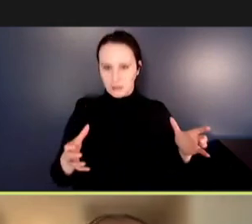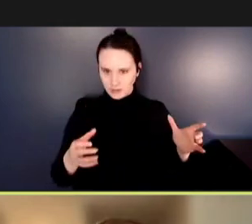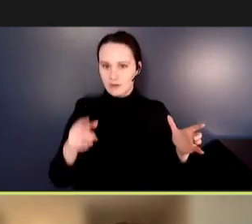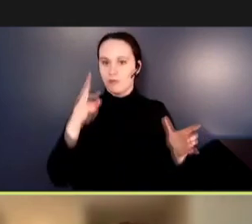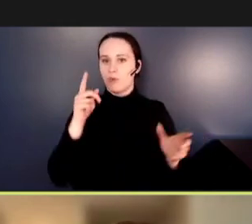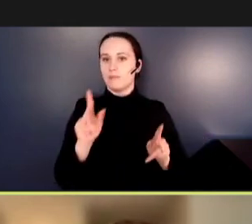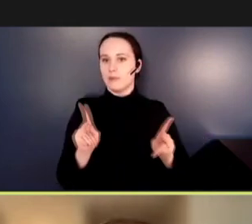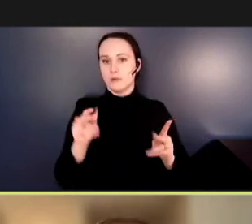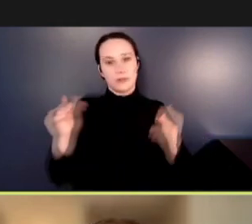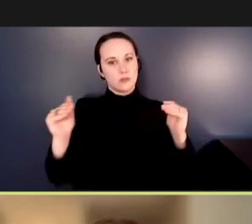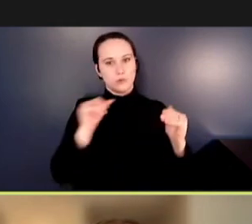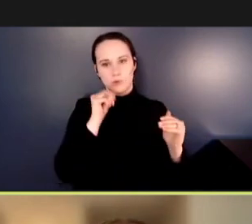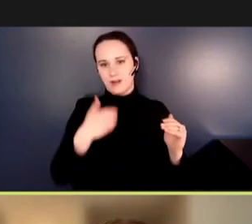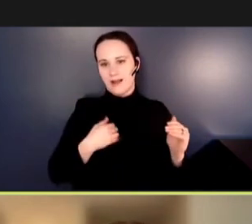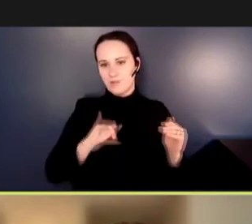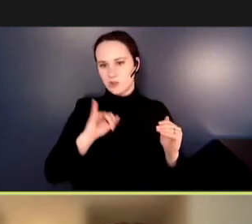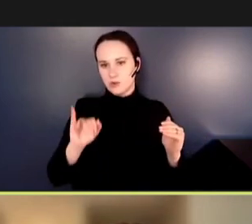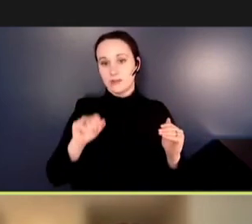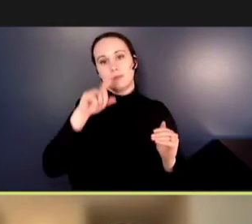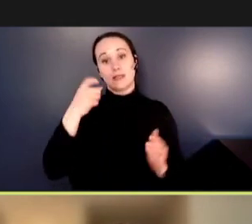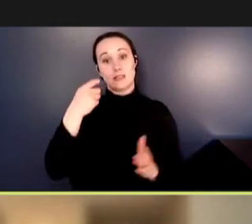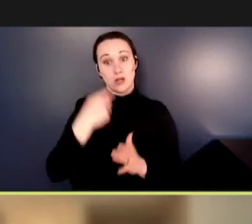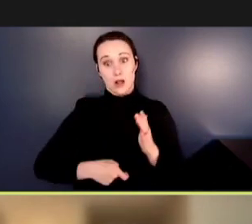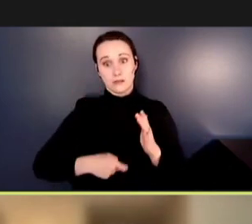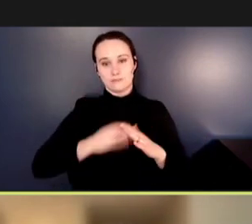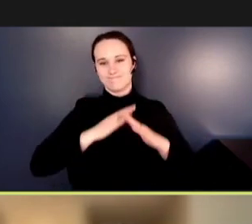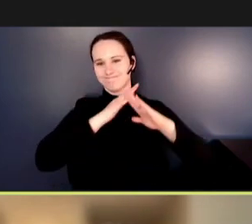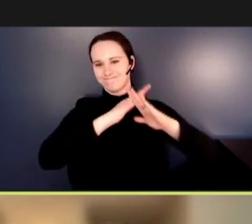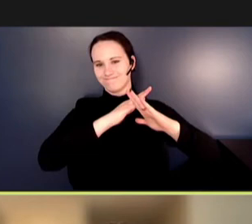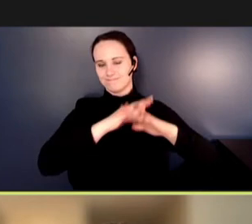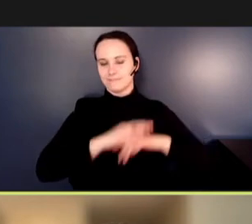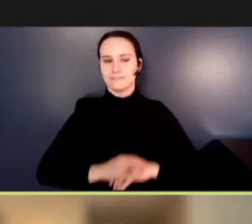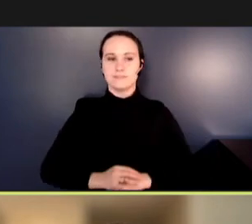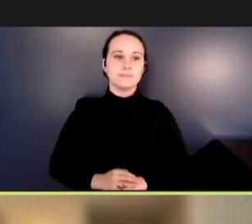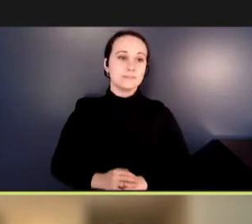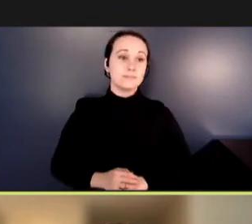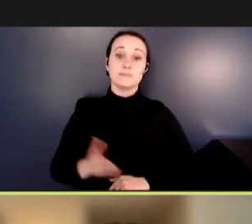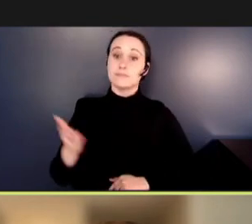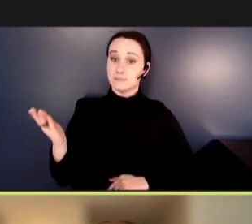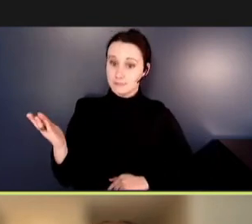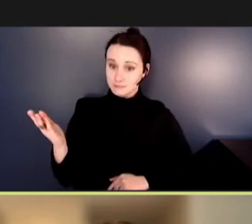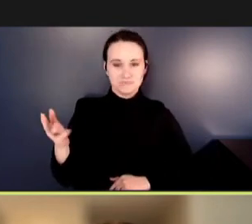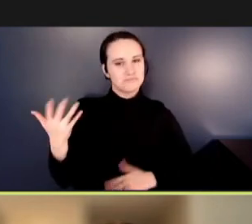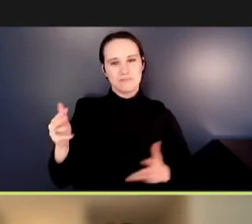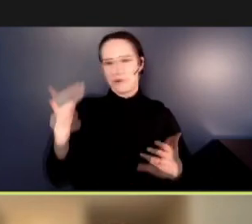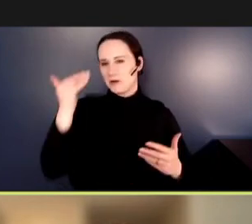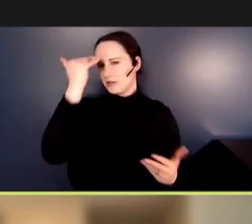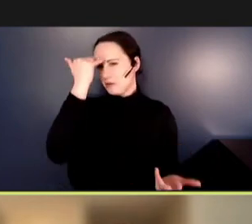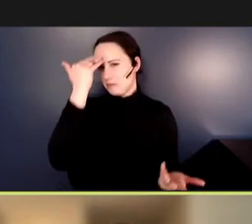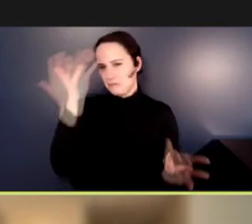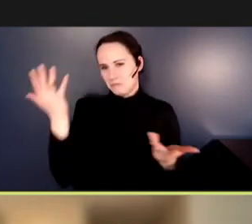So we can go to the next slide. And then this is -- you guys already know this as physicians and